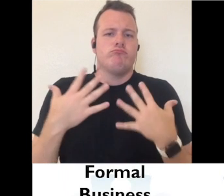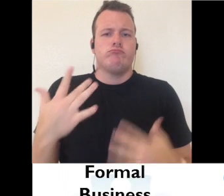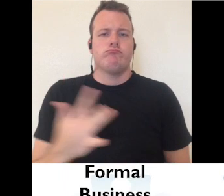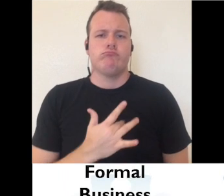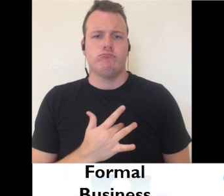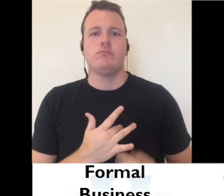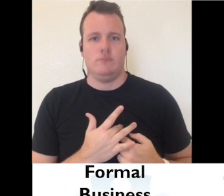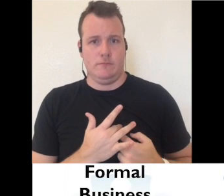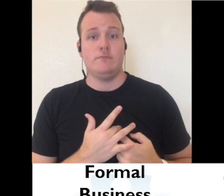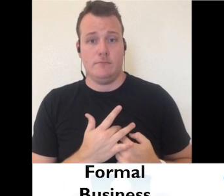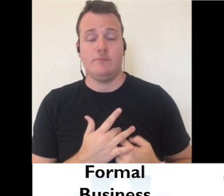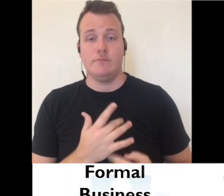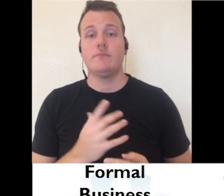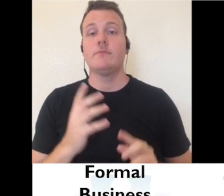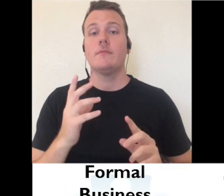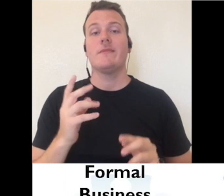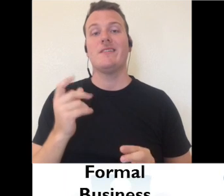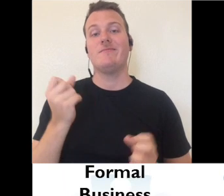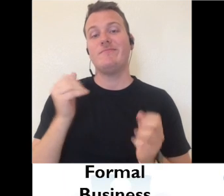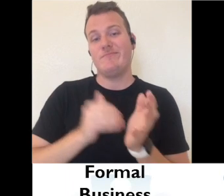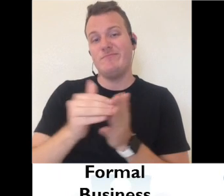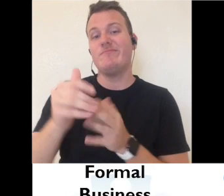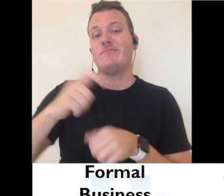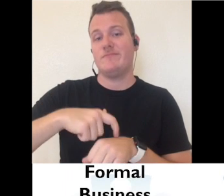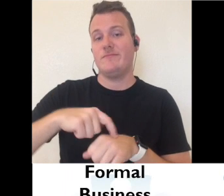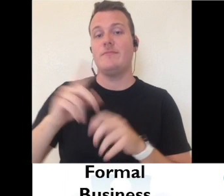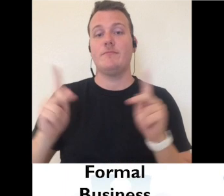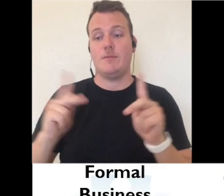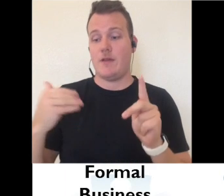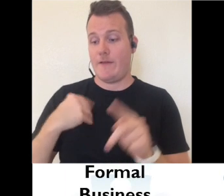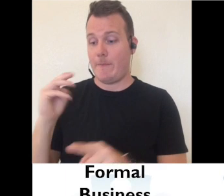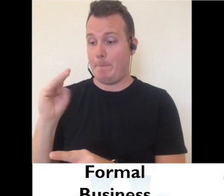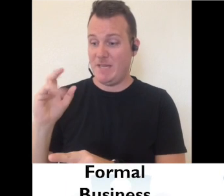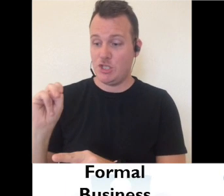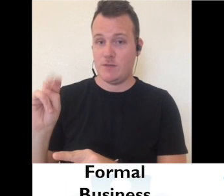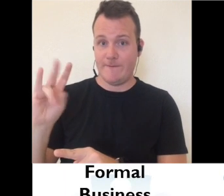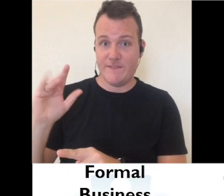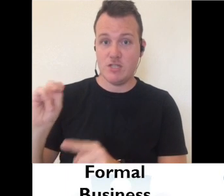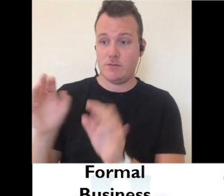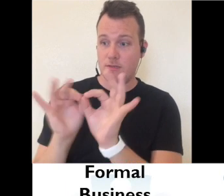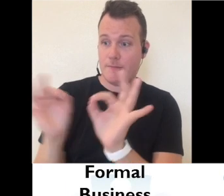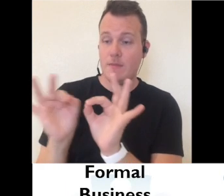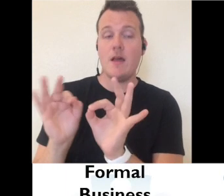even know what their mission and vision is. It's a statement that should be